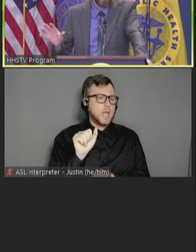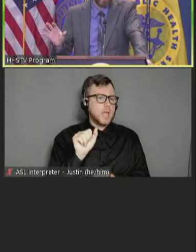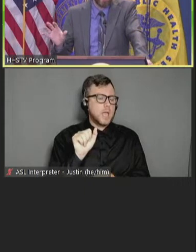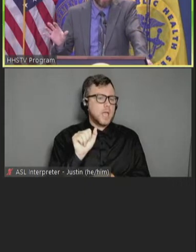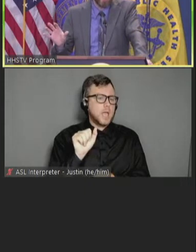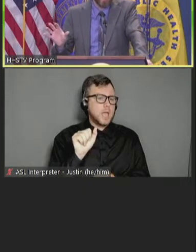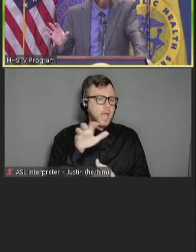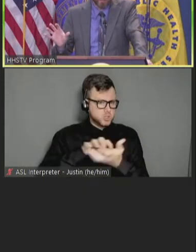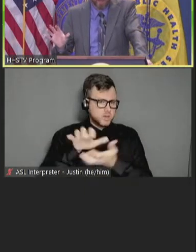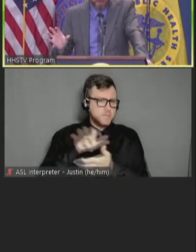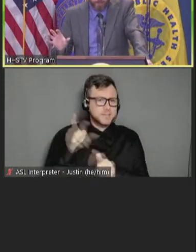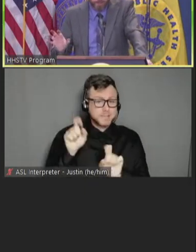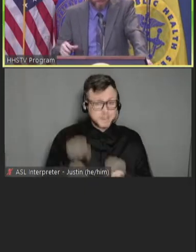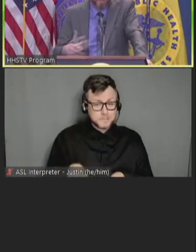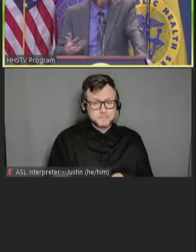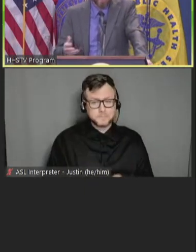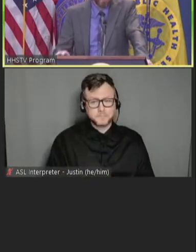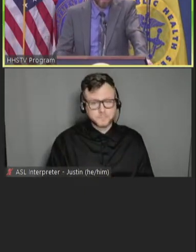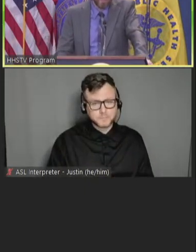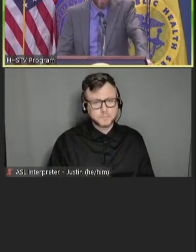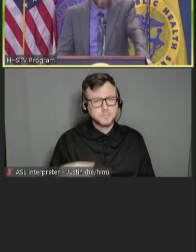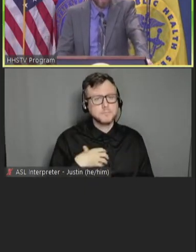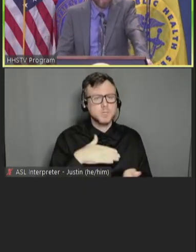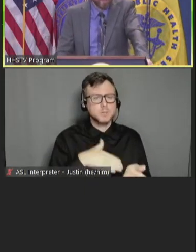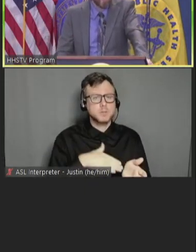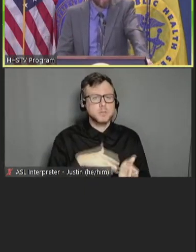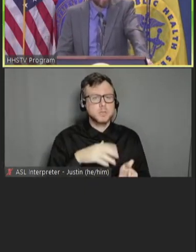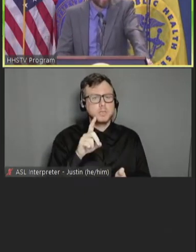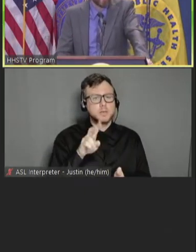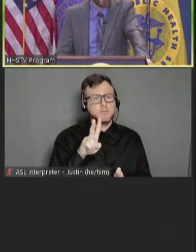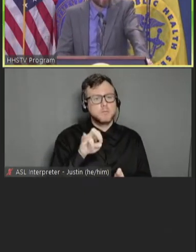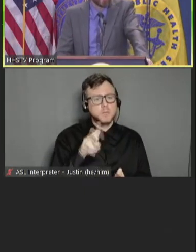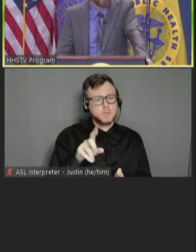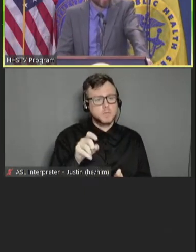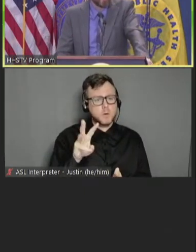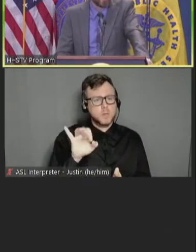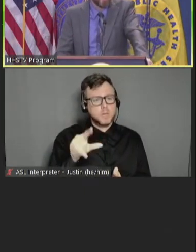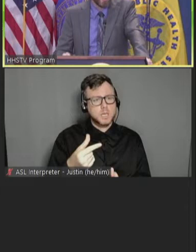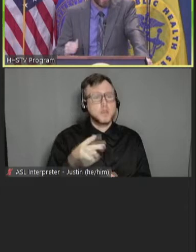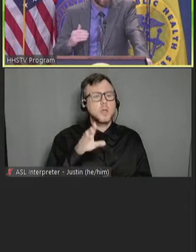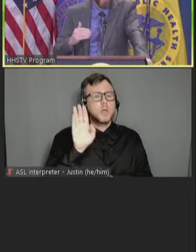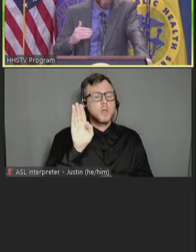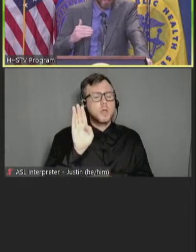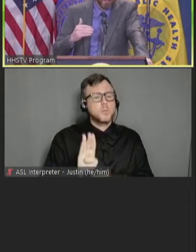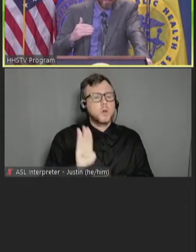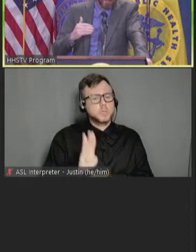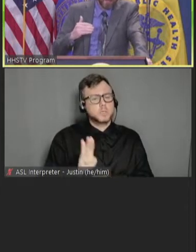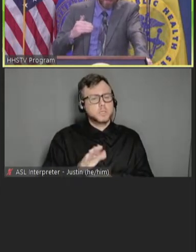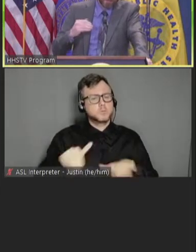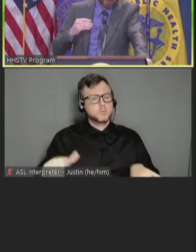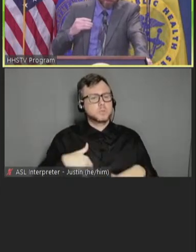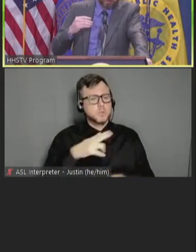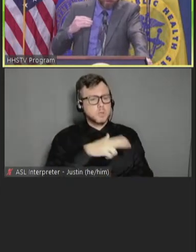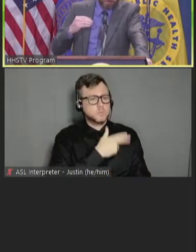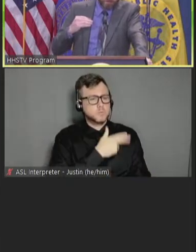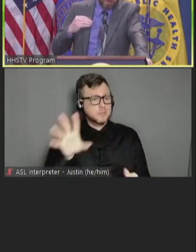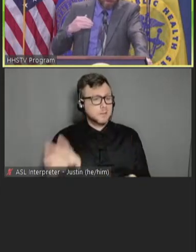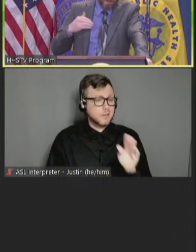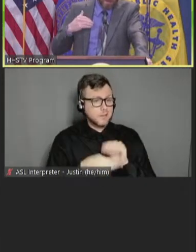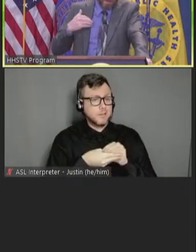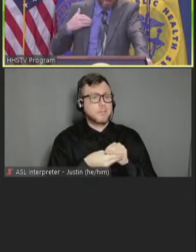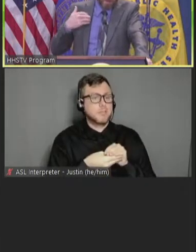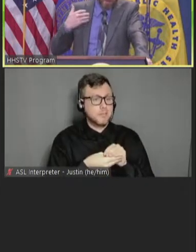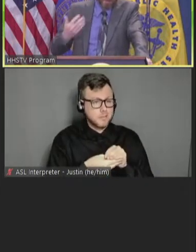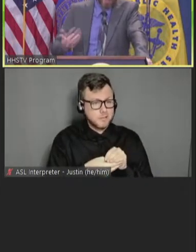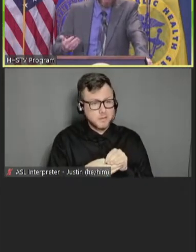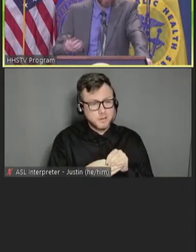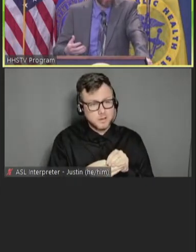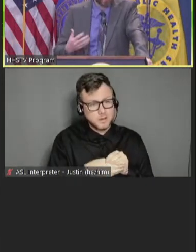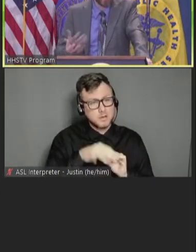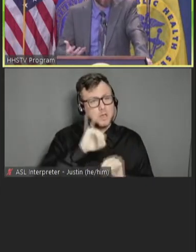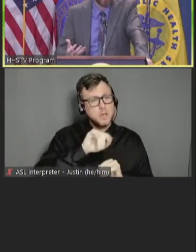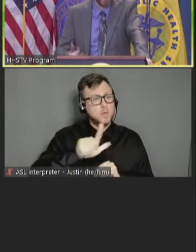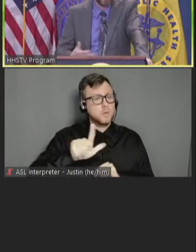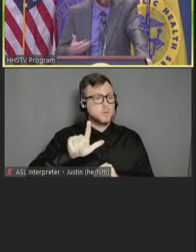you can see where Dr. David Dowling from Boston Children's Hospital has added an IL-12 RNA to